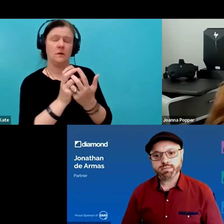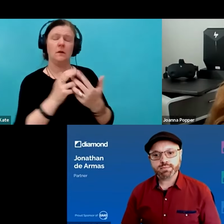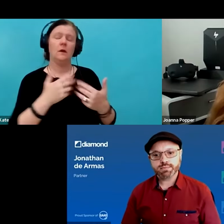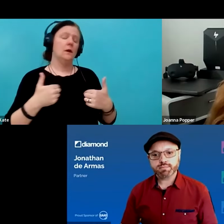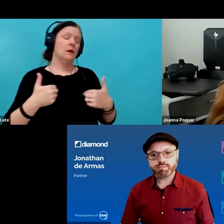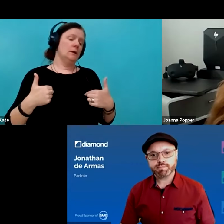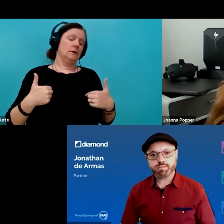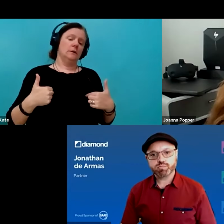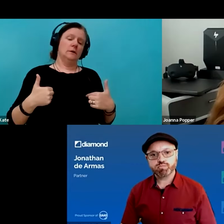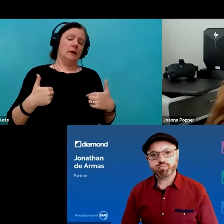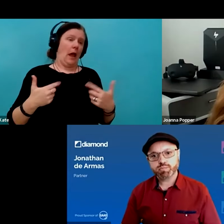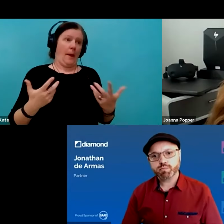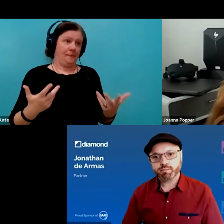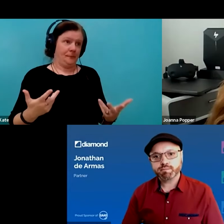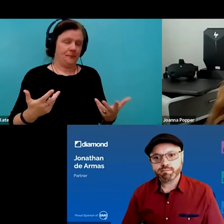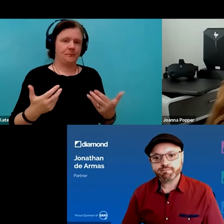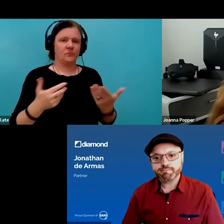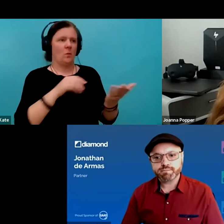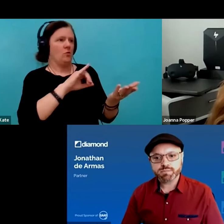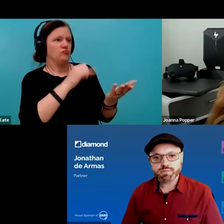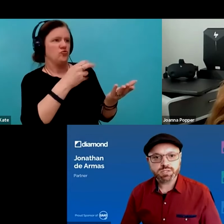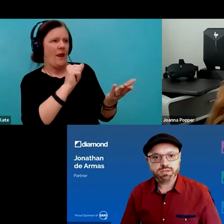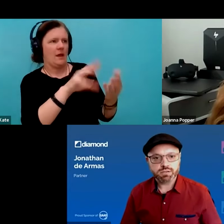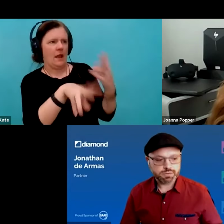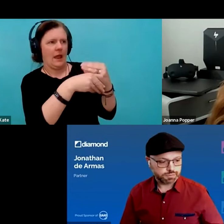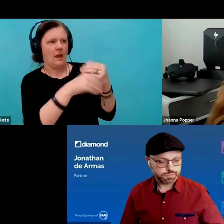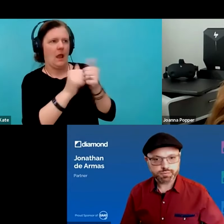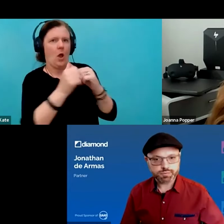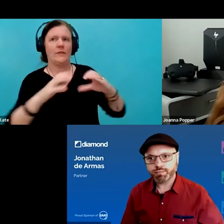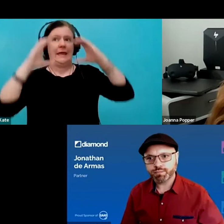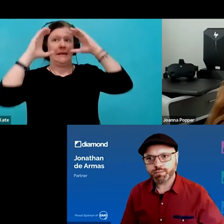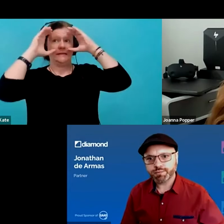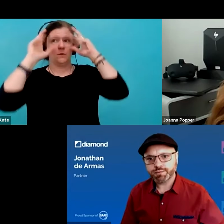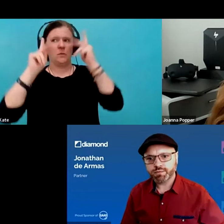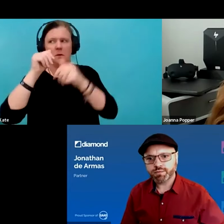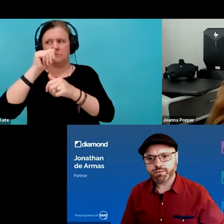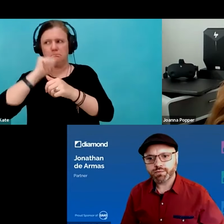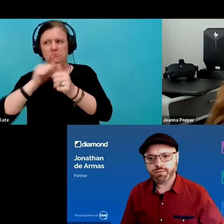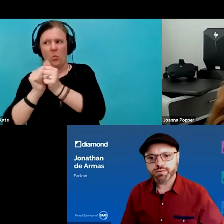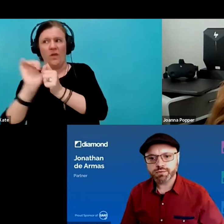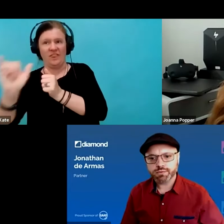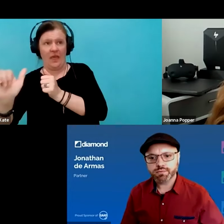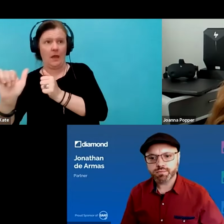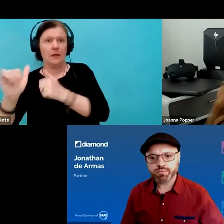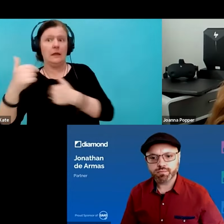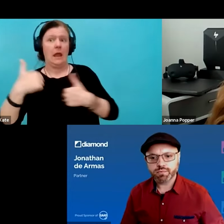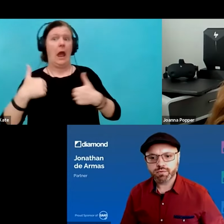Christina Heller: To like I don't know maybe Joanna can chime in on how the headset, people are dealing with that. But as somebody who gets the motion sick